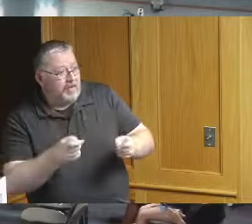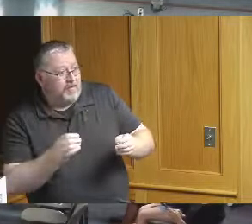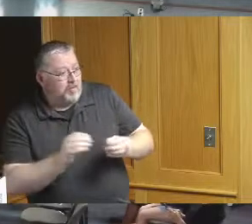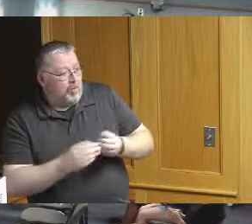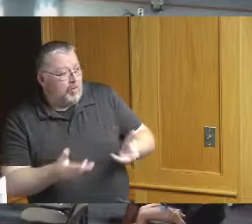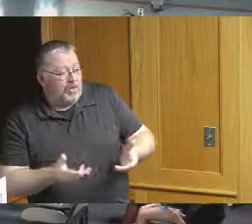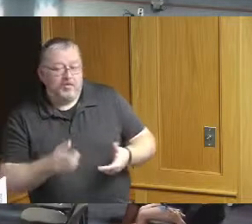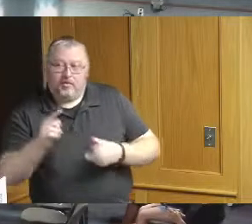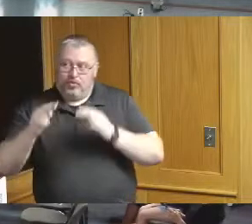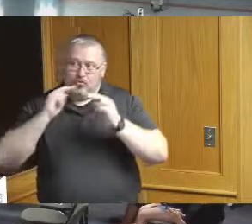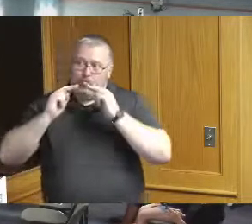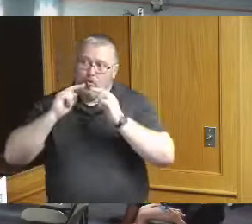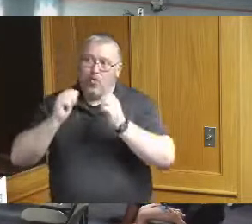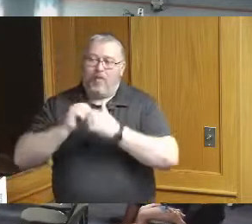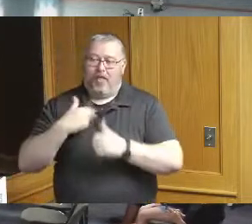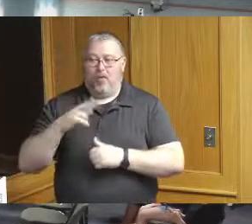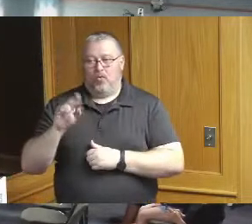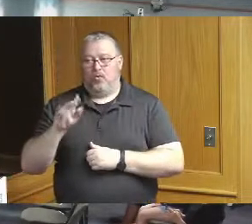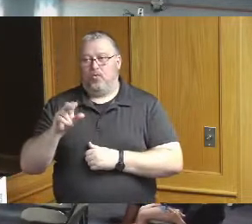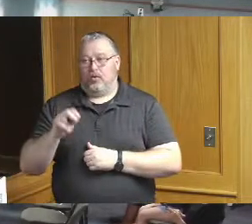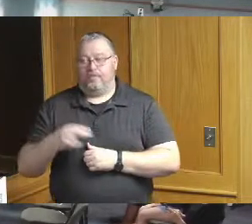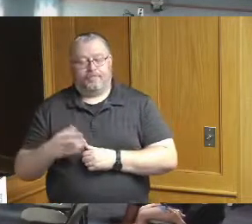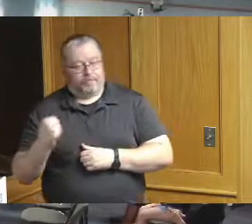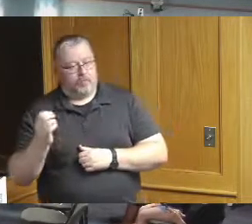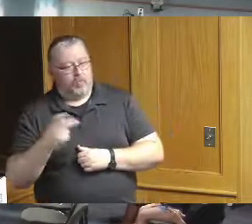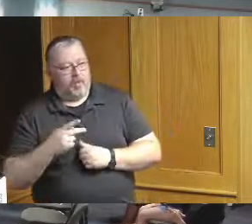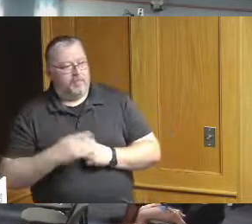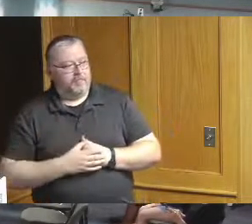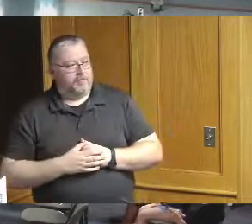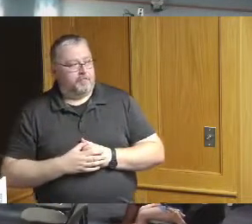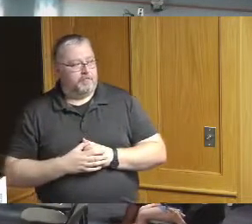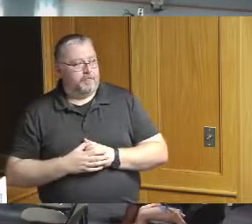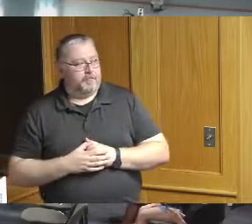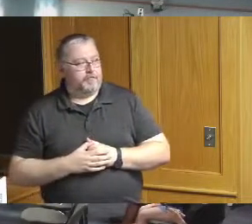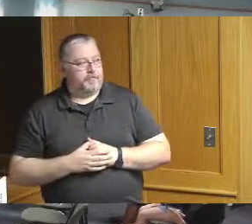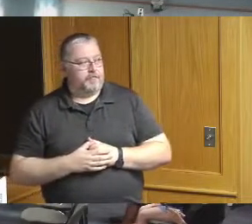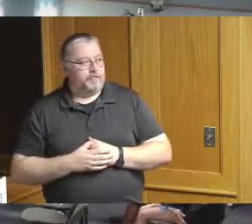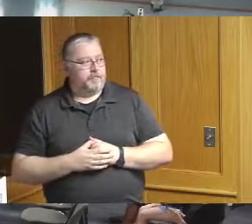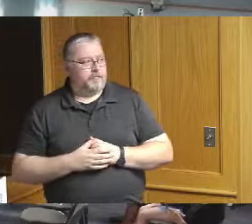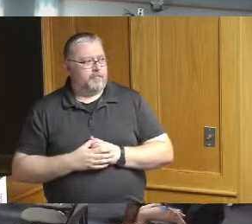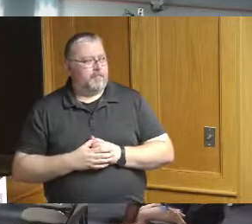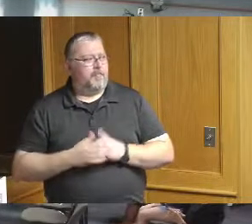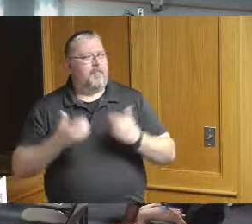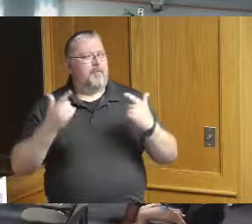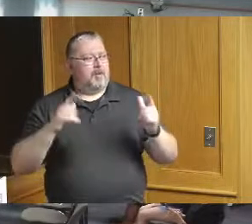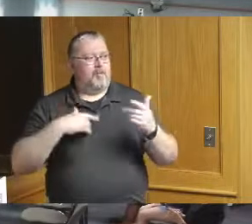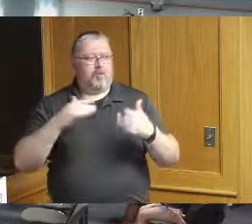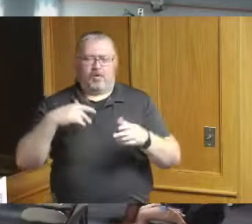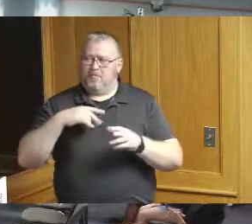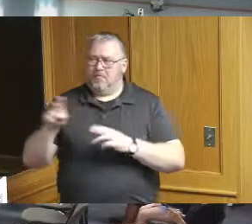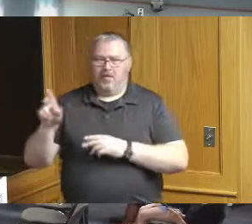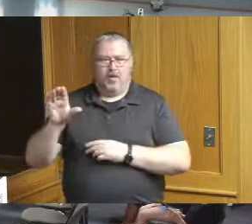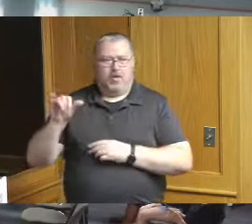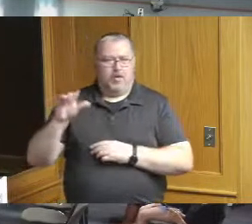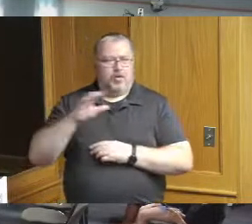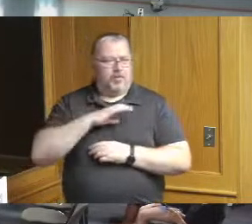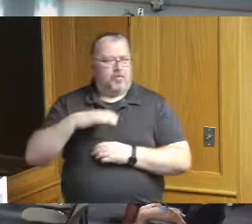negotiated with our union okay so uh um can i let me just go to Commissioner right no thank